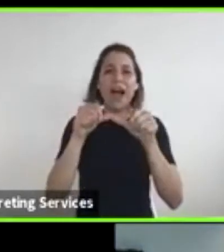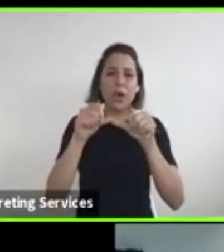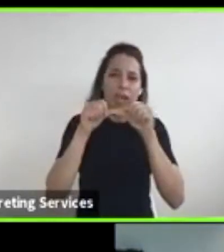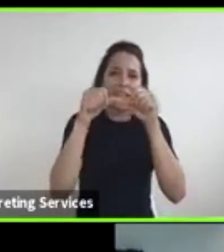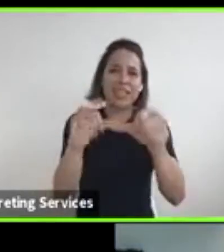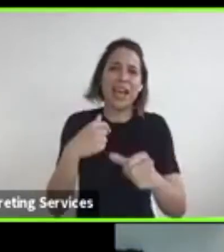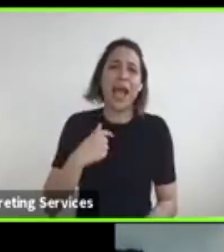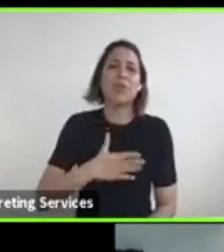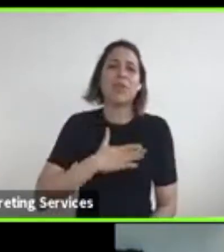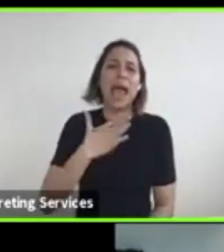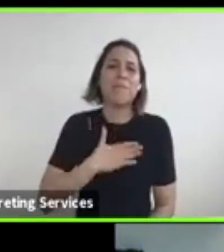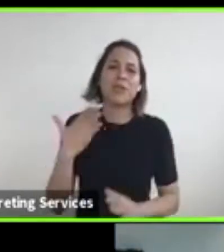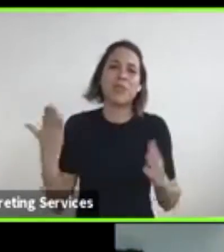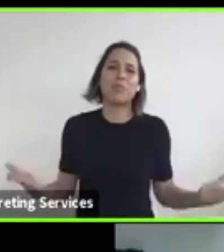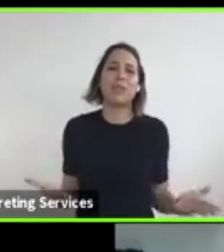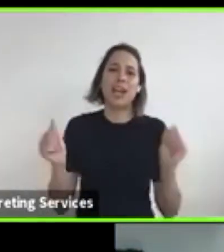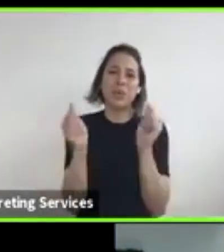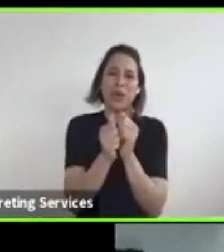TO BE HERE, WITH YOU AND I'M GOING TO --